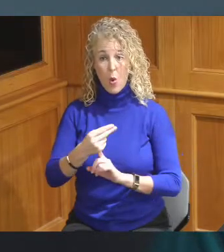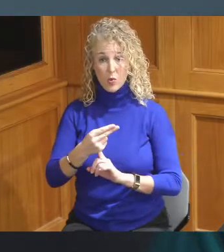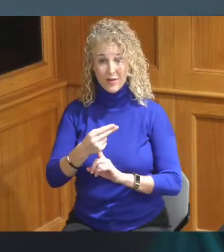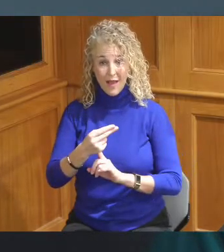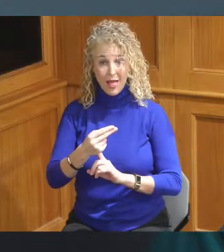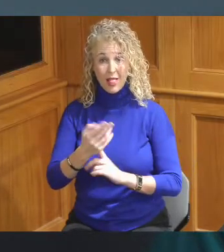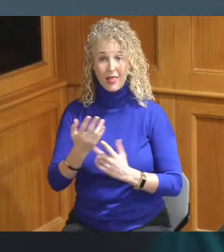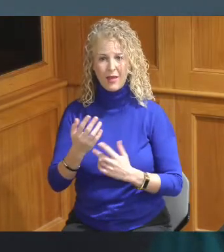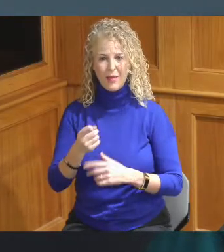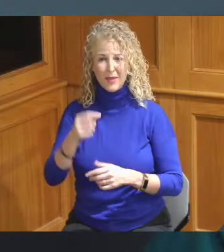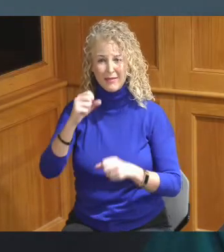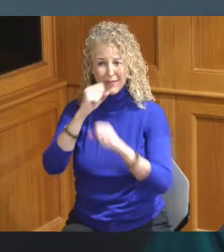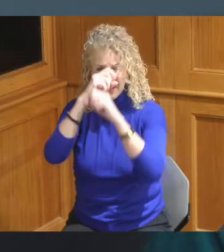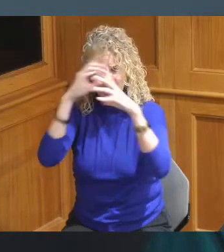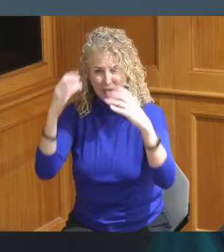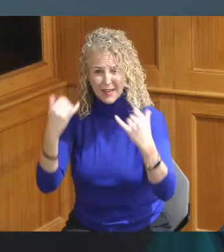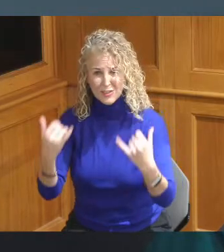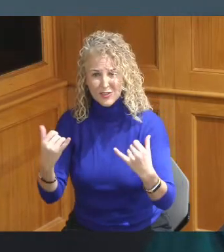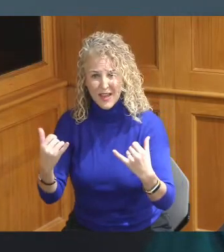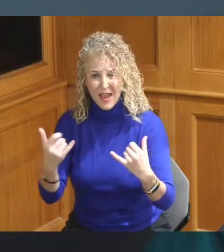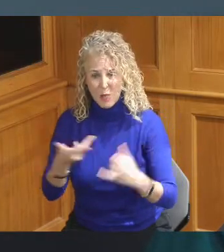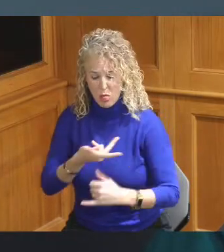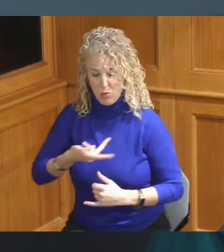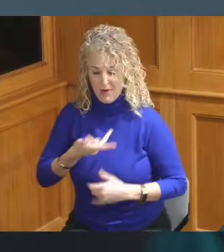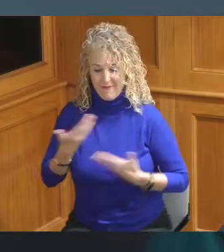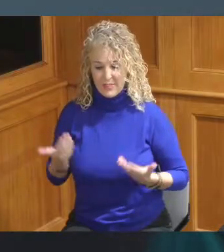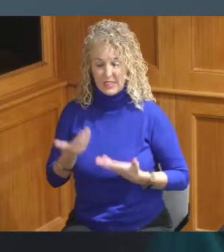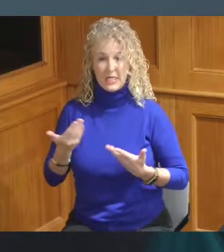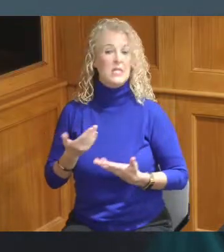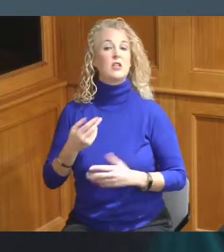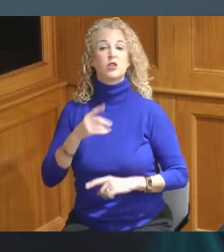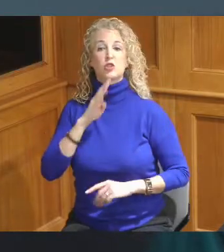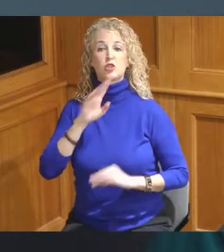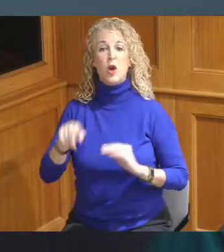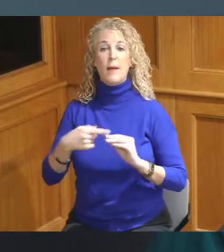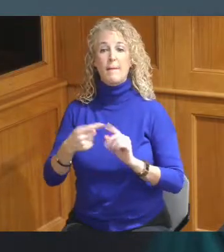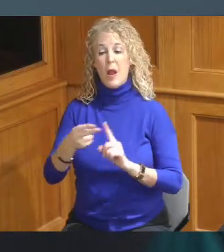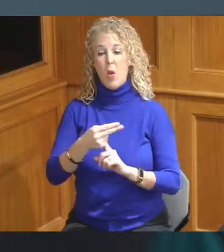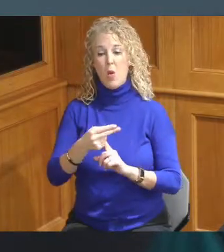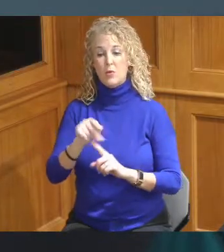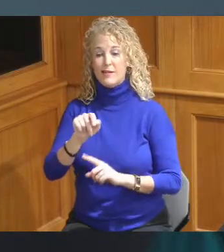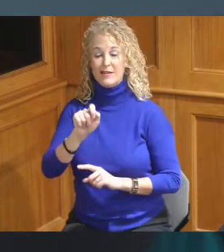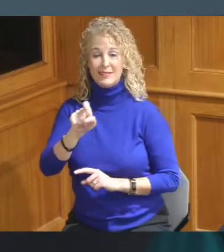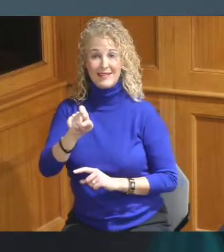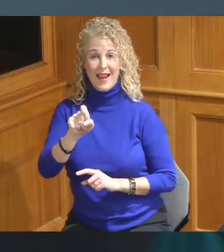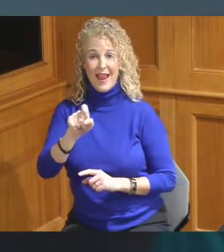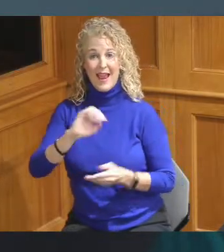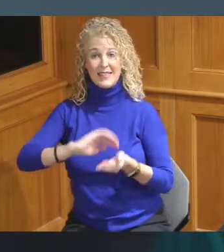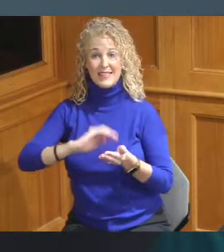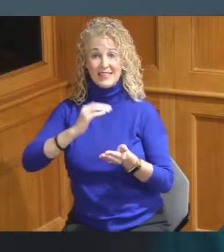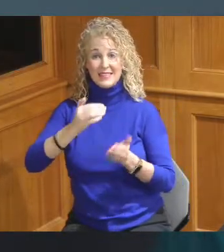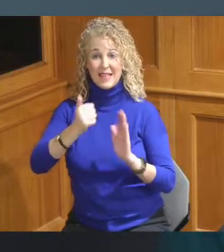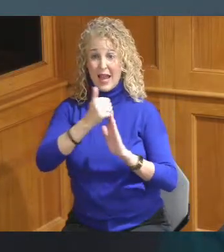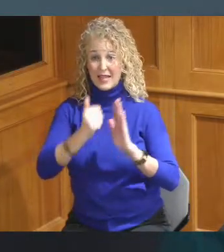can you imagine? We're sitting up here and we're talking about hotel motel tax fund and and and